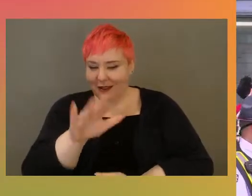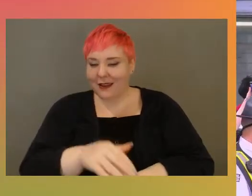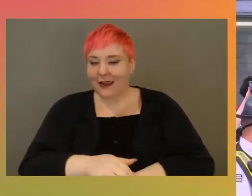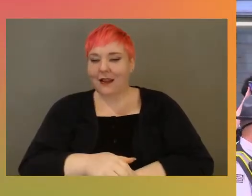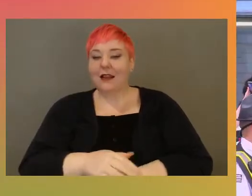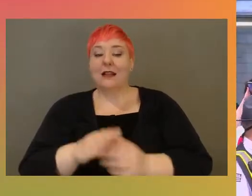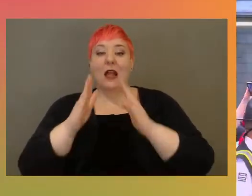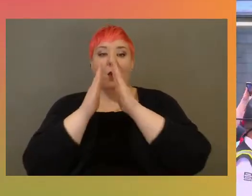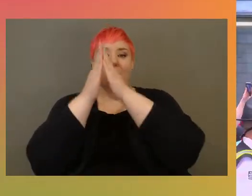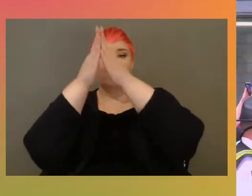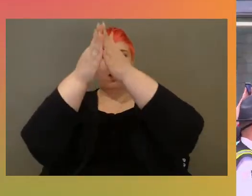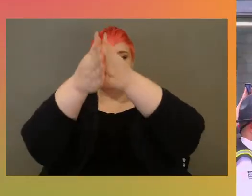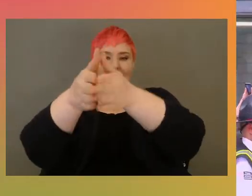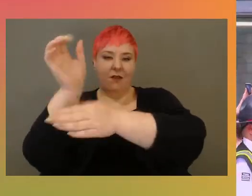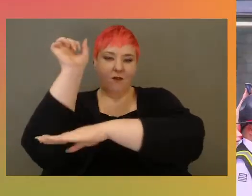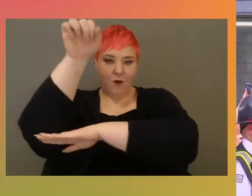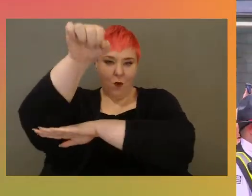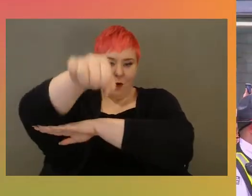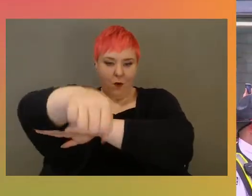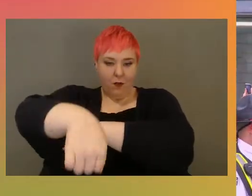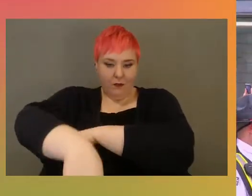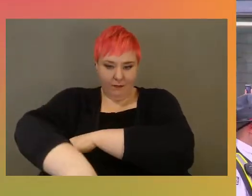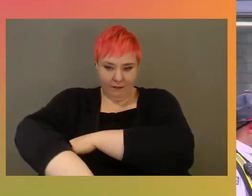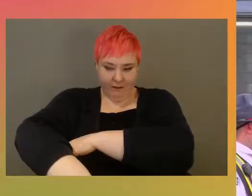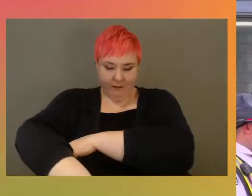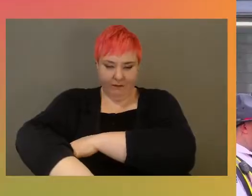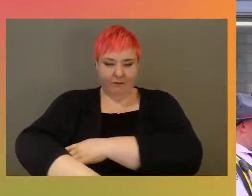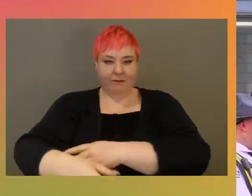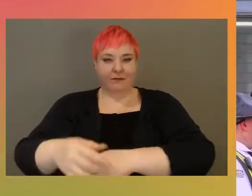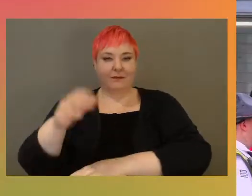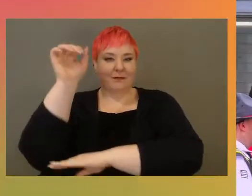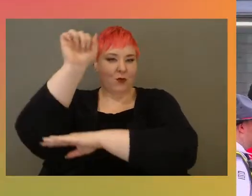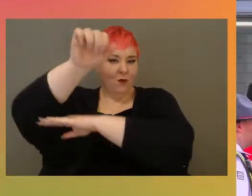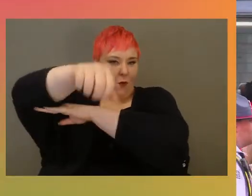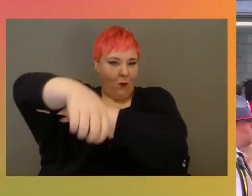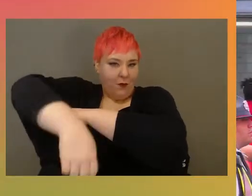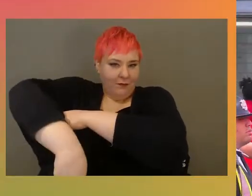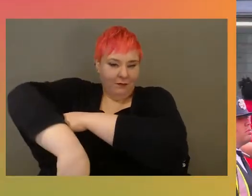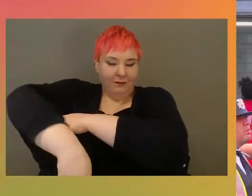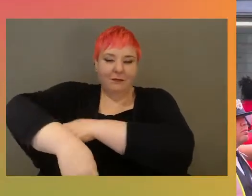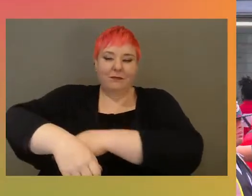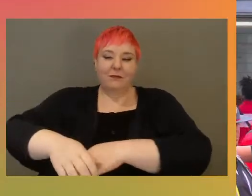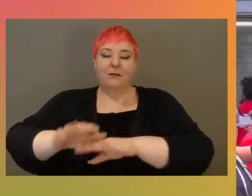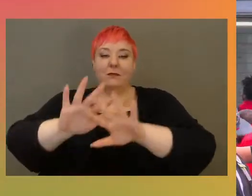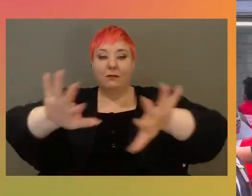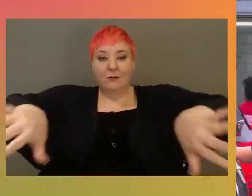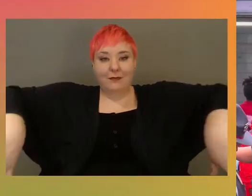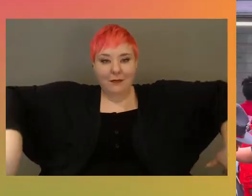APPLE, THAT IS APPROPRIATE. THAT WAS CORNY, I KNOW. EXHALE.